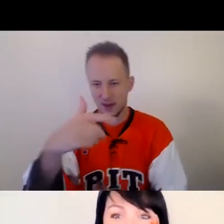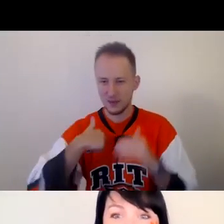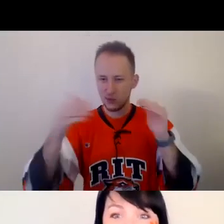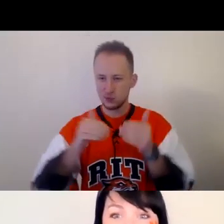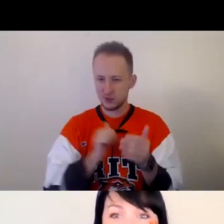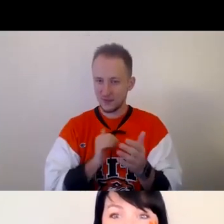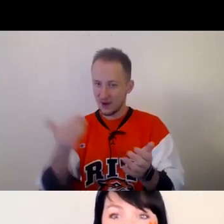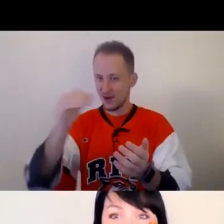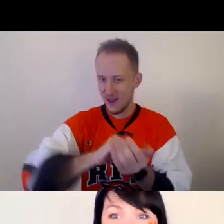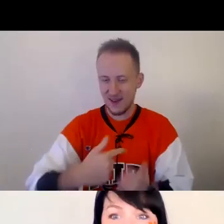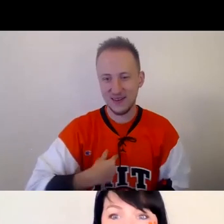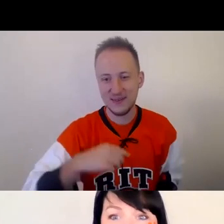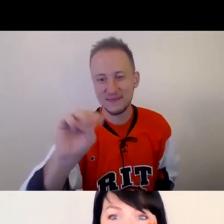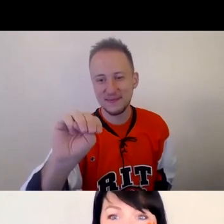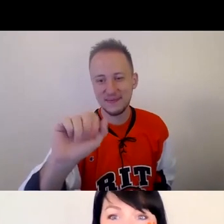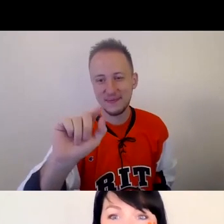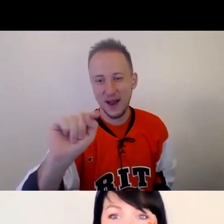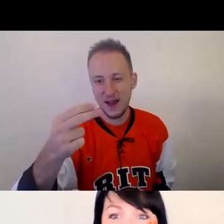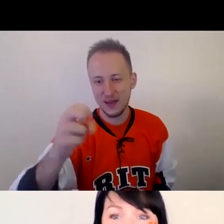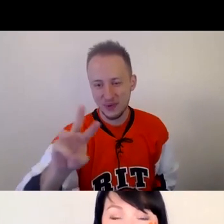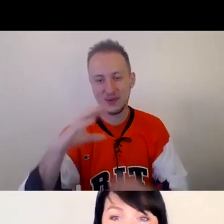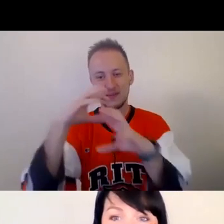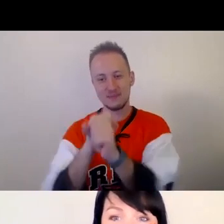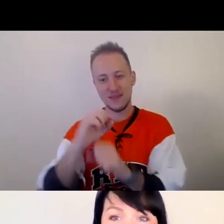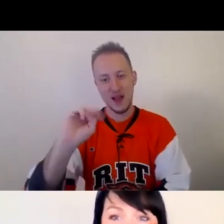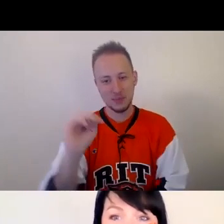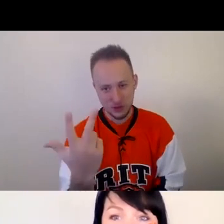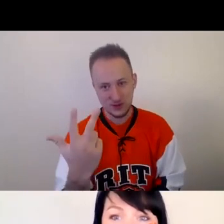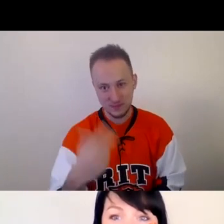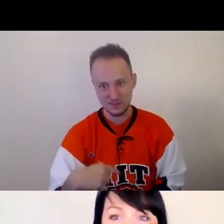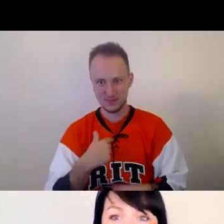Matt: Oh, first come I should introduce myself again hello, I am Matthew.